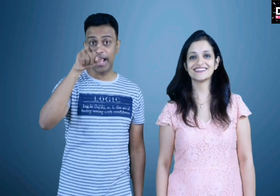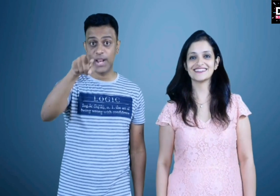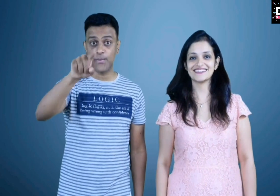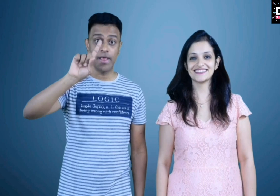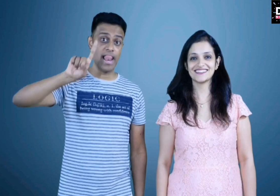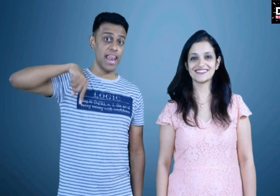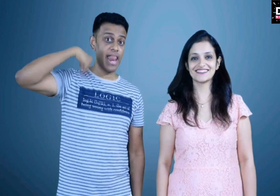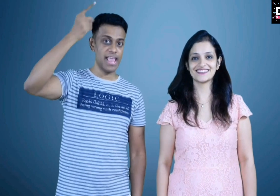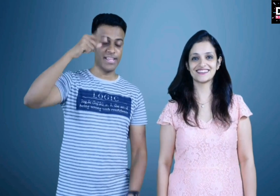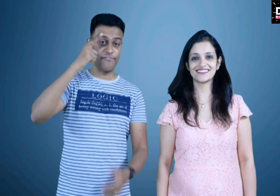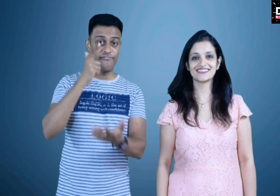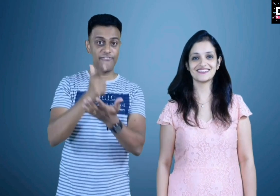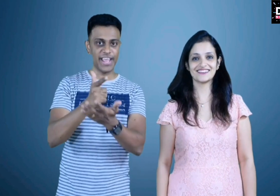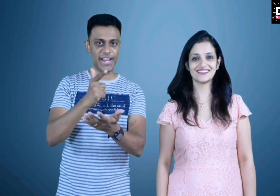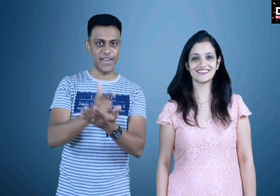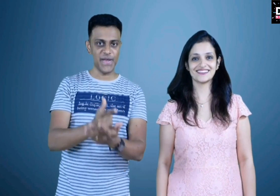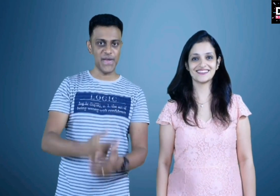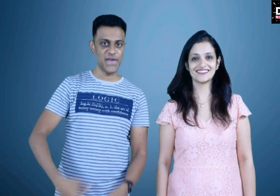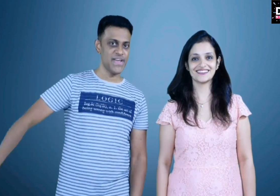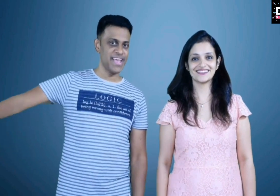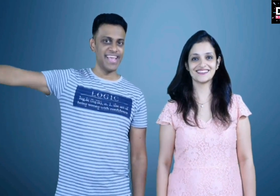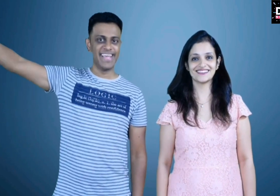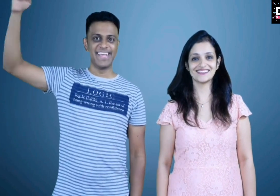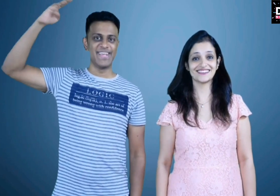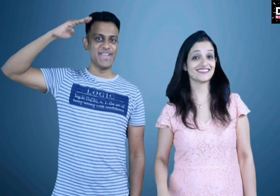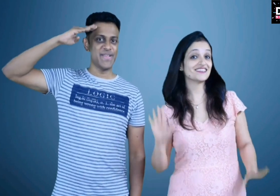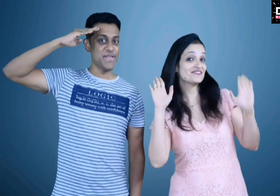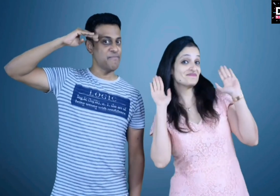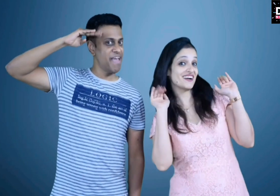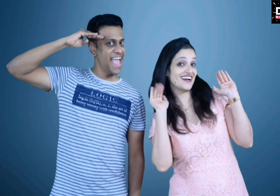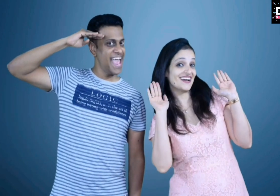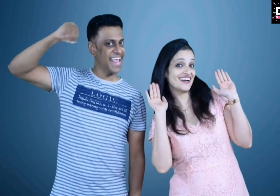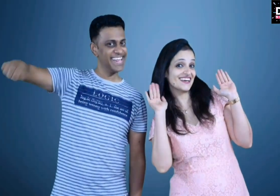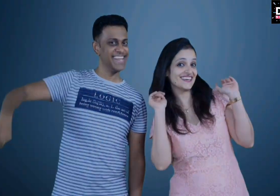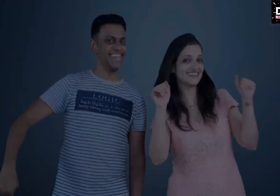See you next video [Both Says "Bye....."]